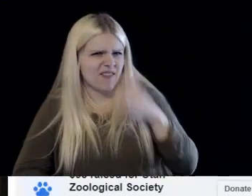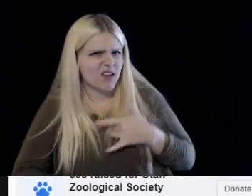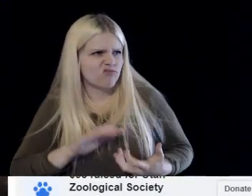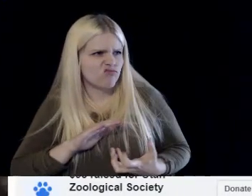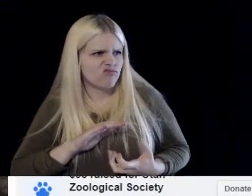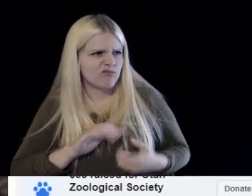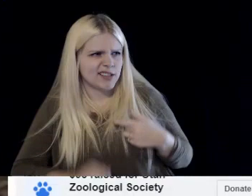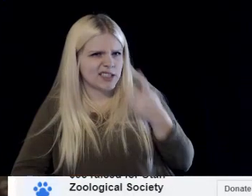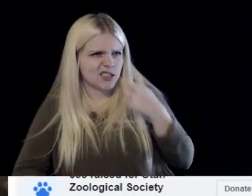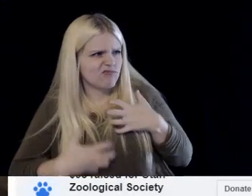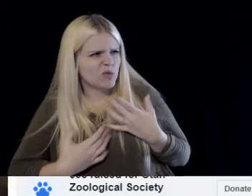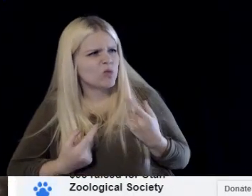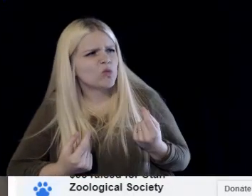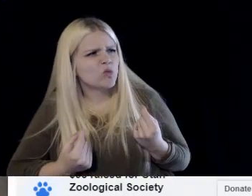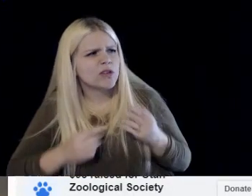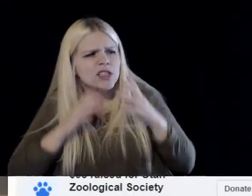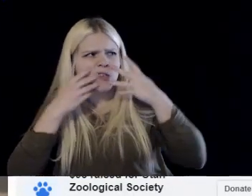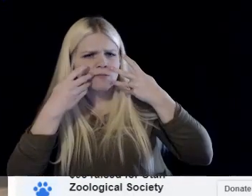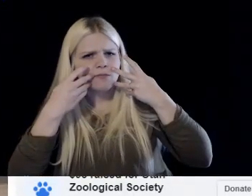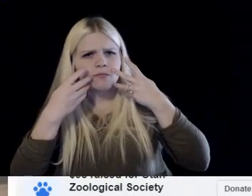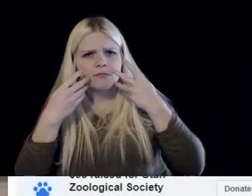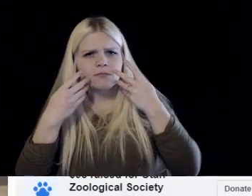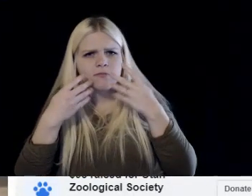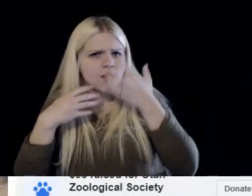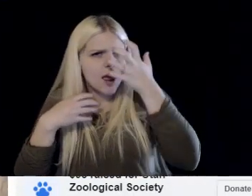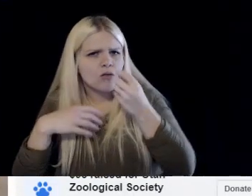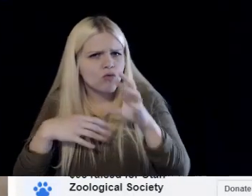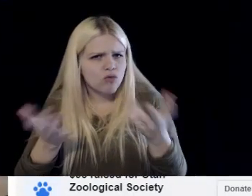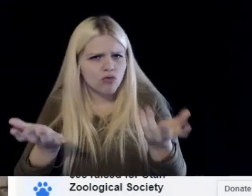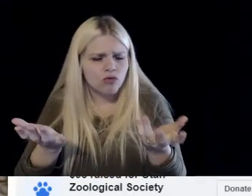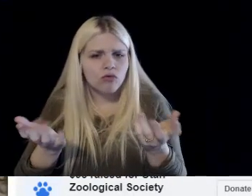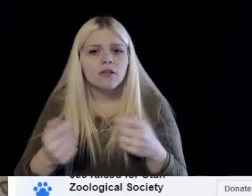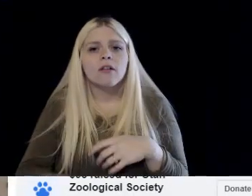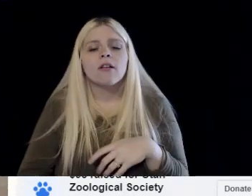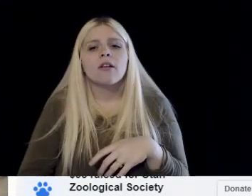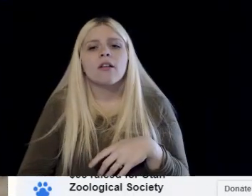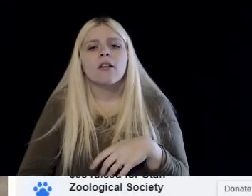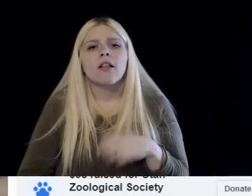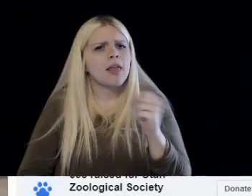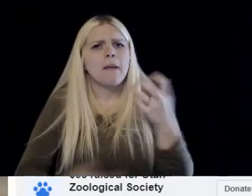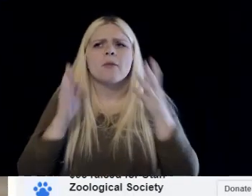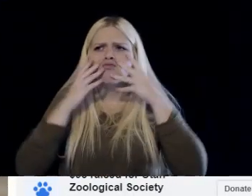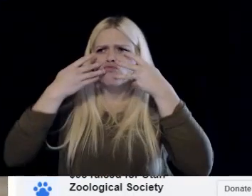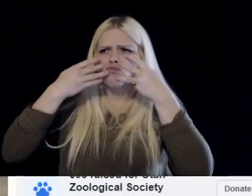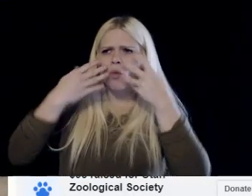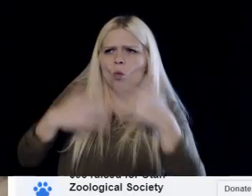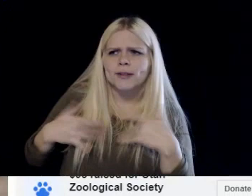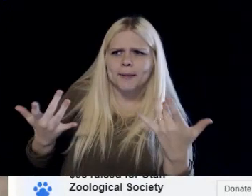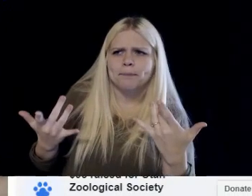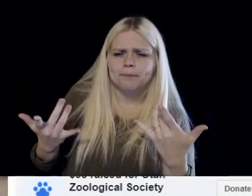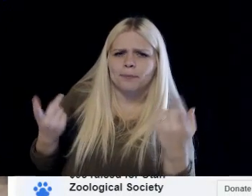doing?" kind of a thing? Or mostly just what's happening? Michelle: It can be, but it's more of a "What's going on? What's happening?" Even if you guys notice when he